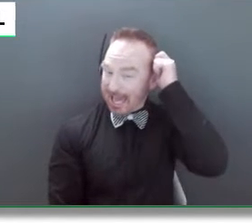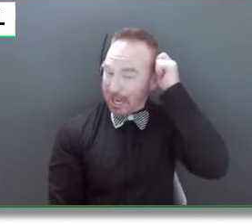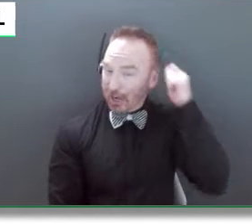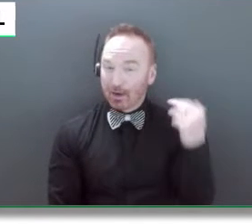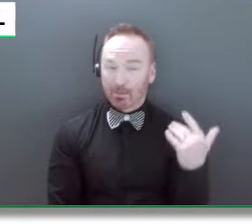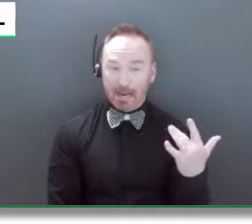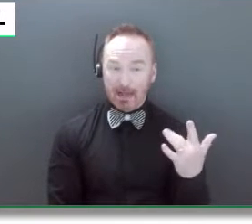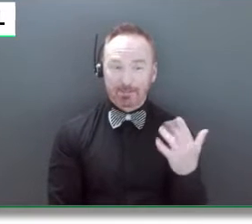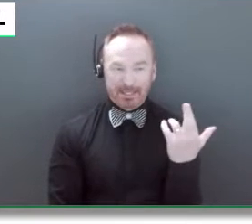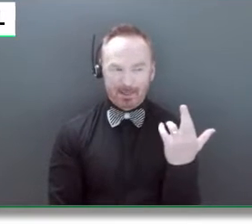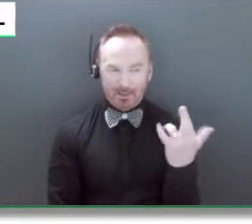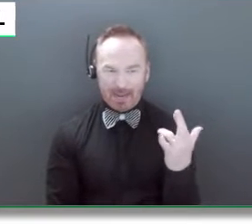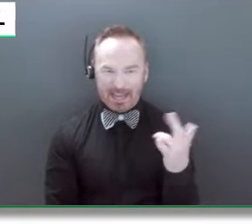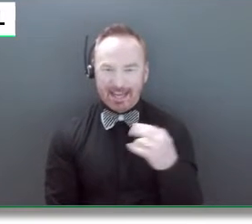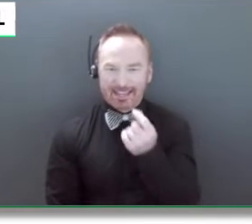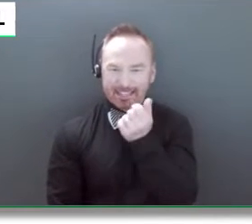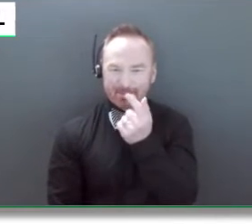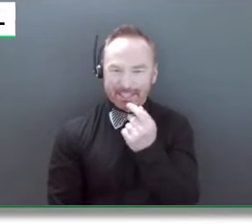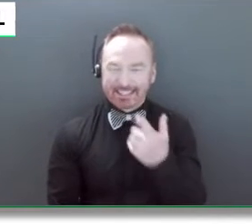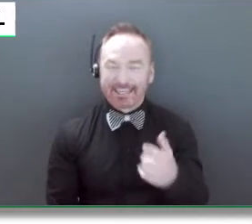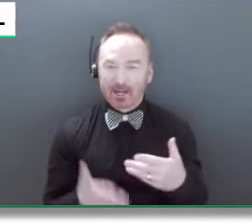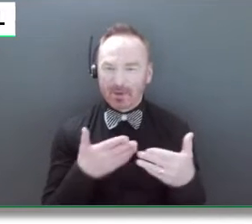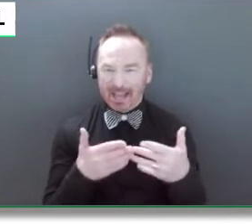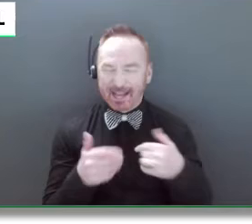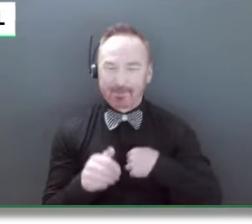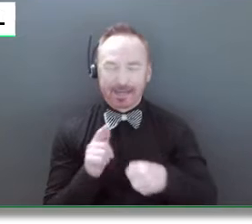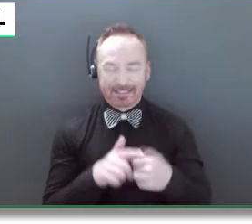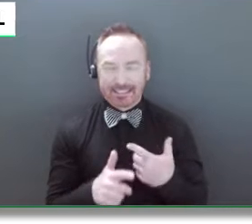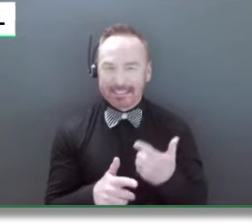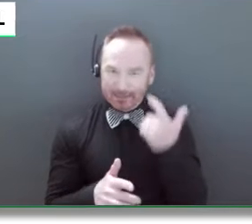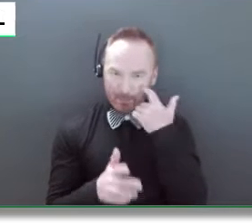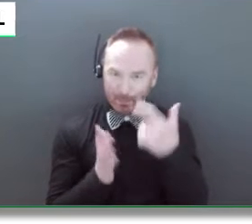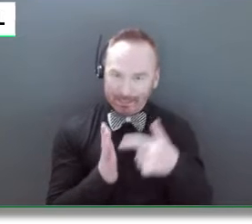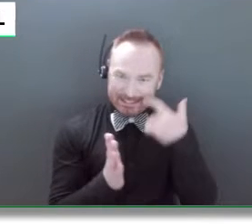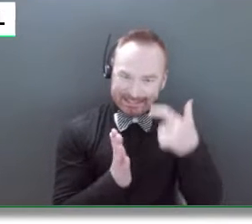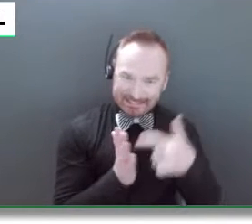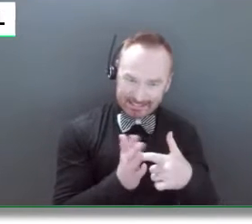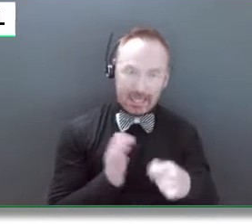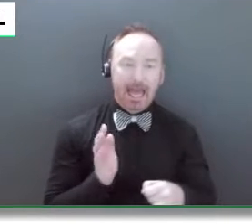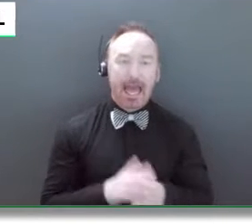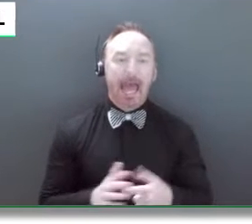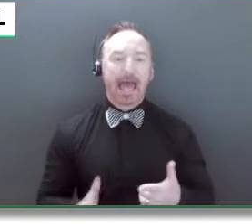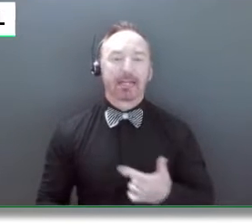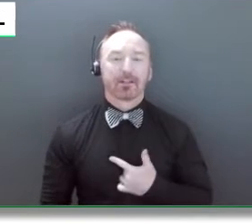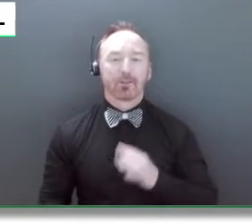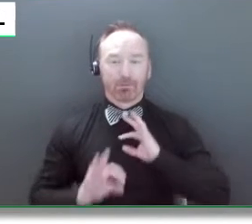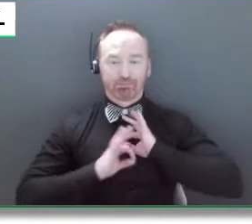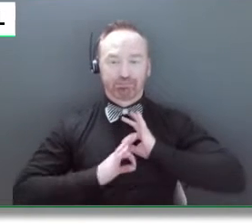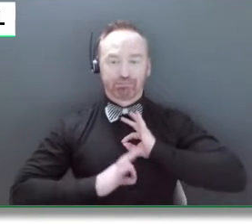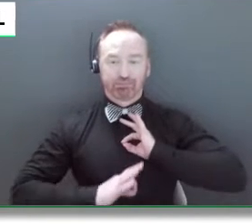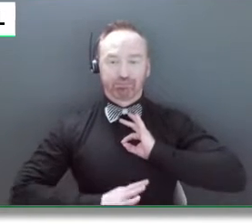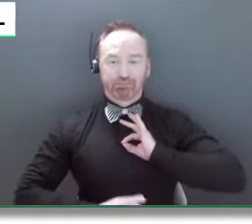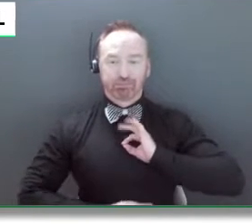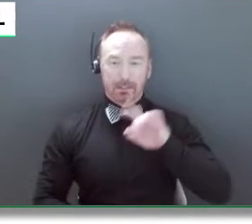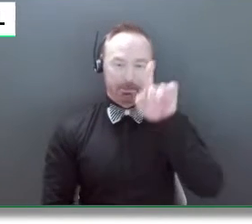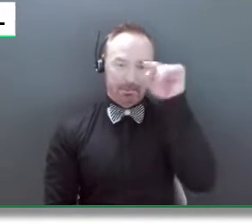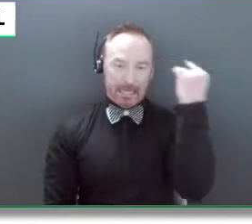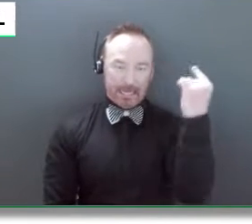to see these days but and wearing a black button-up shirt. Prospect and myself